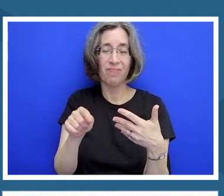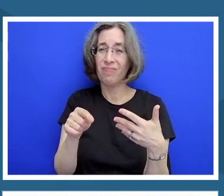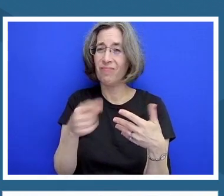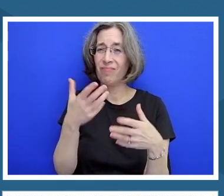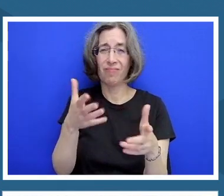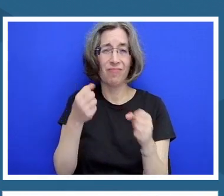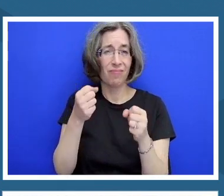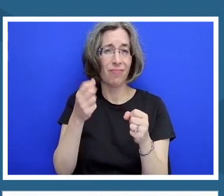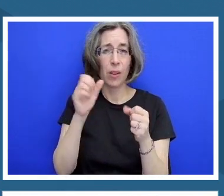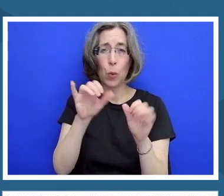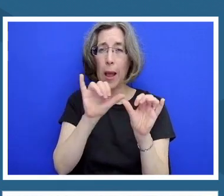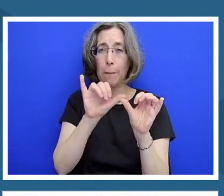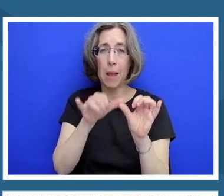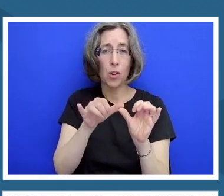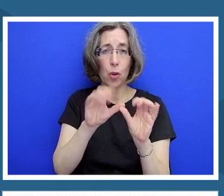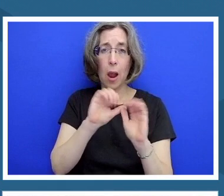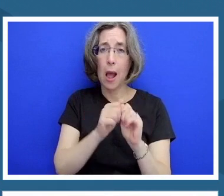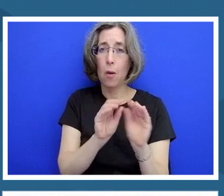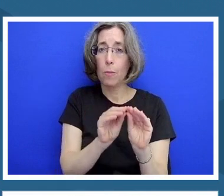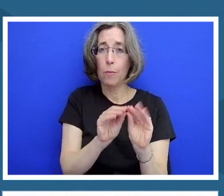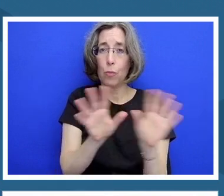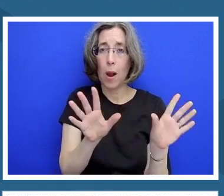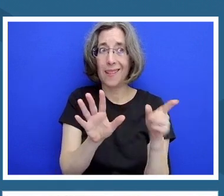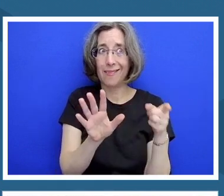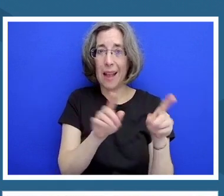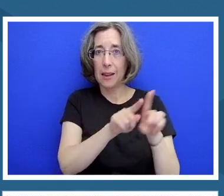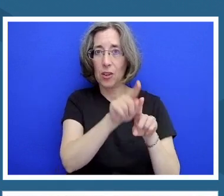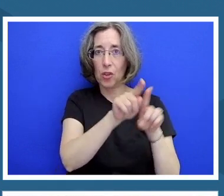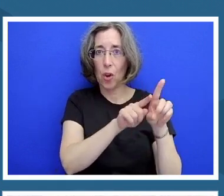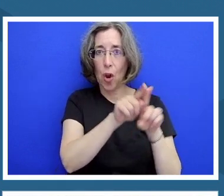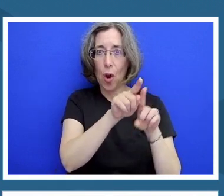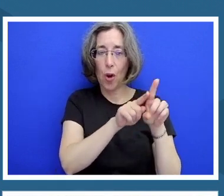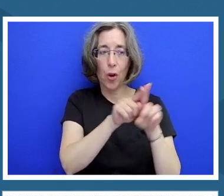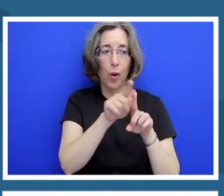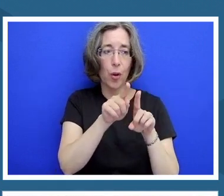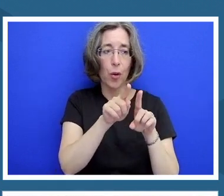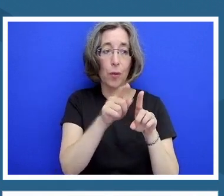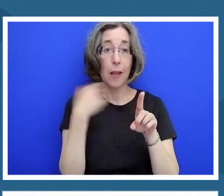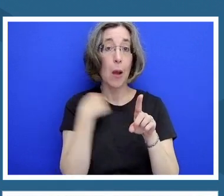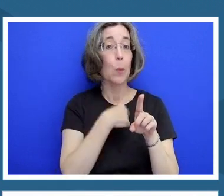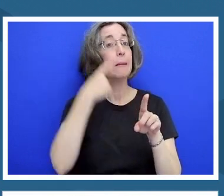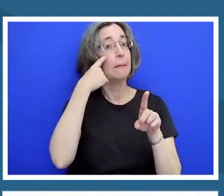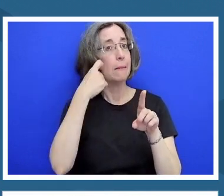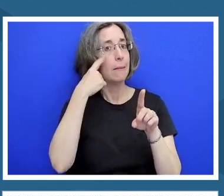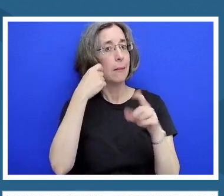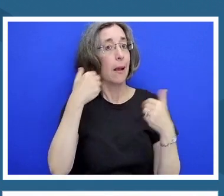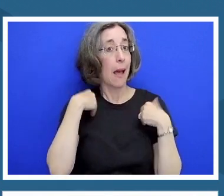of a star purported to have a